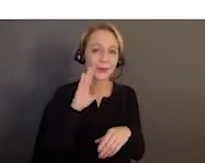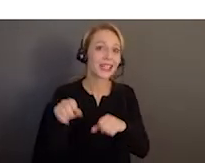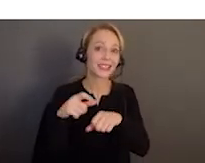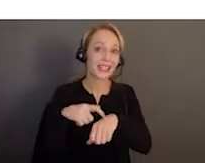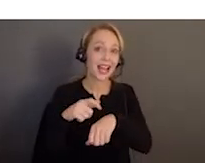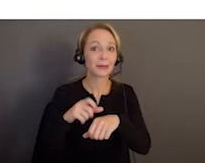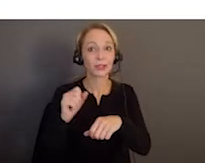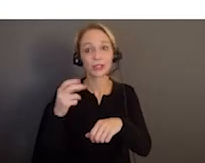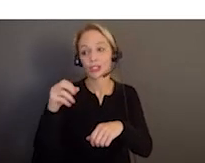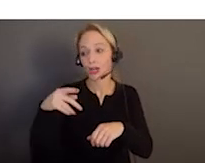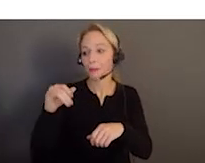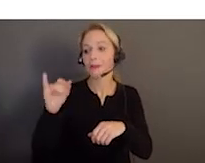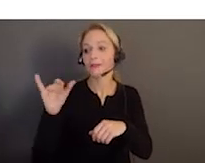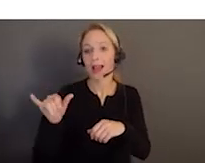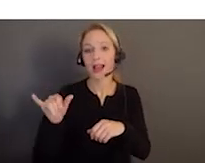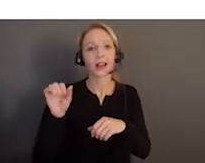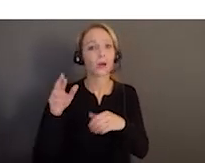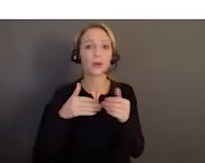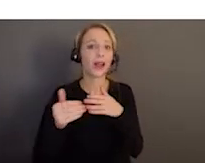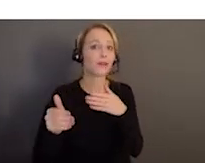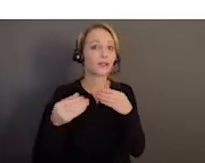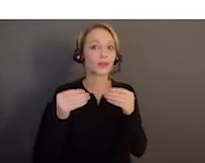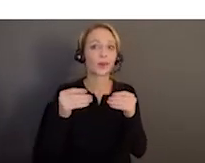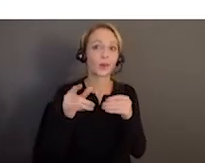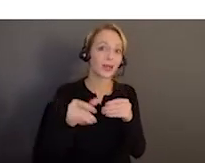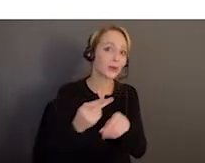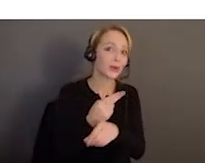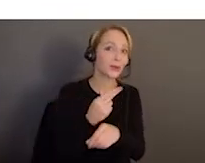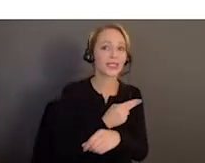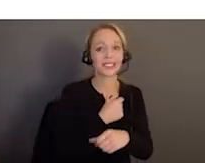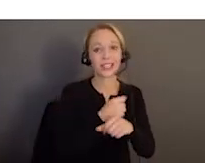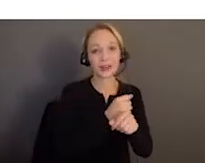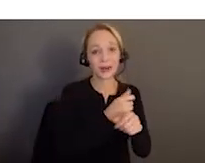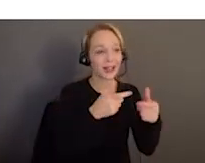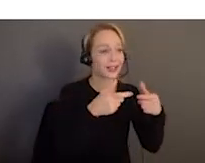TAKE TIME TO GET TO SHOPIFY AND SYNC BACK TO HubSpot.